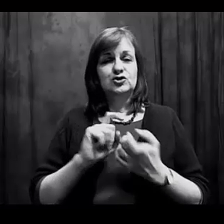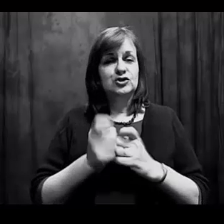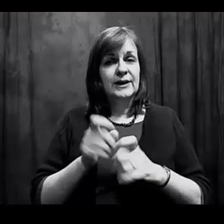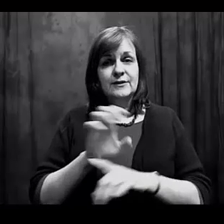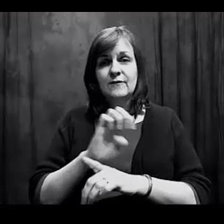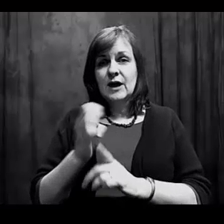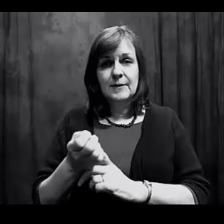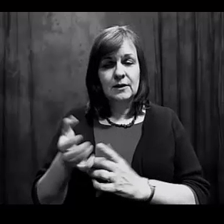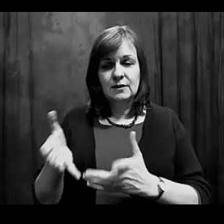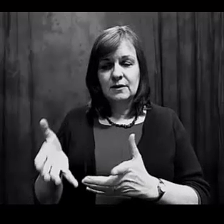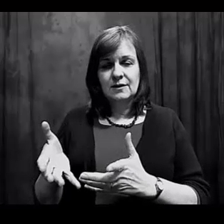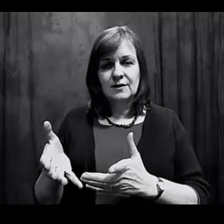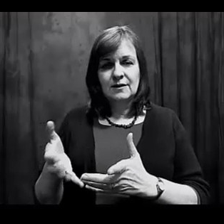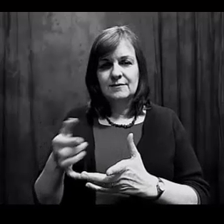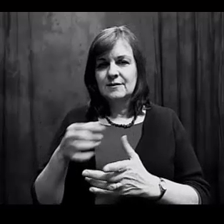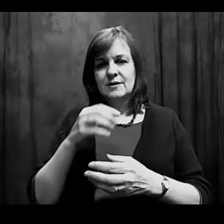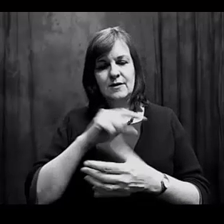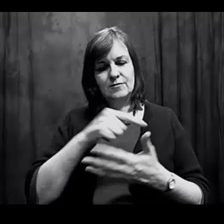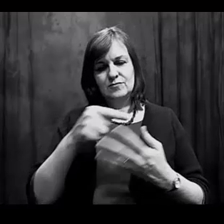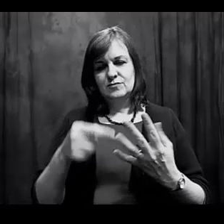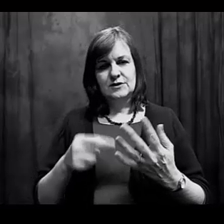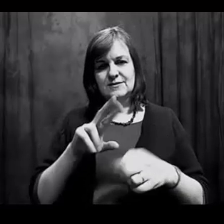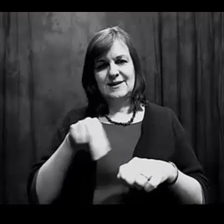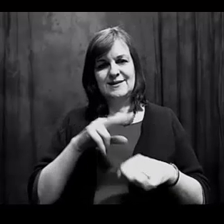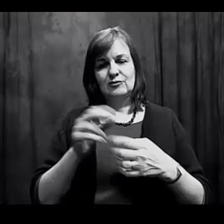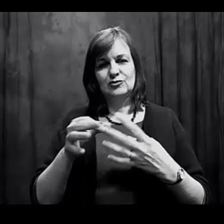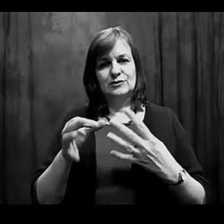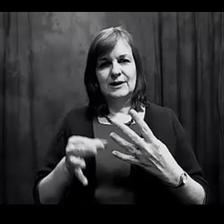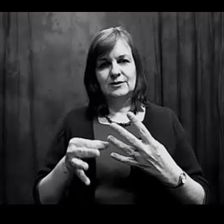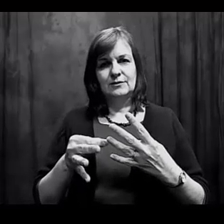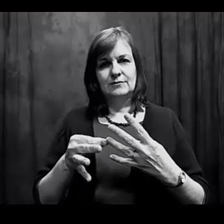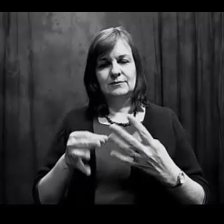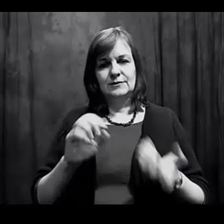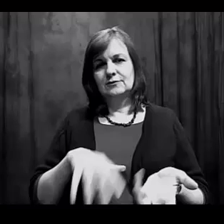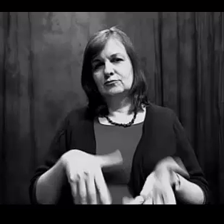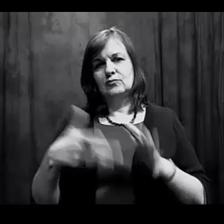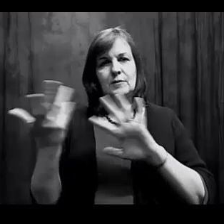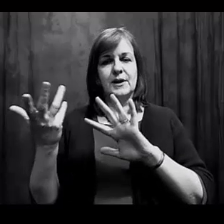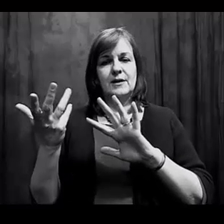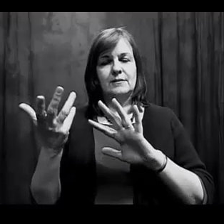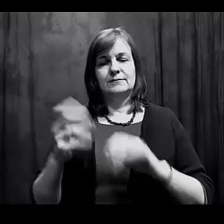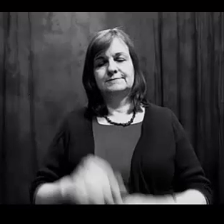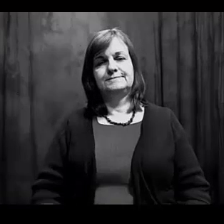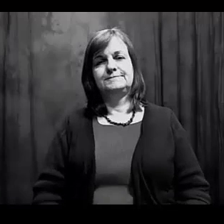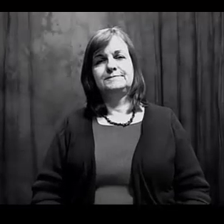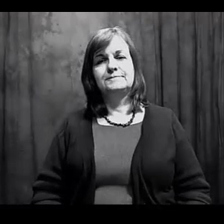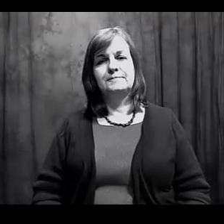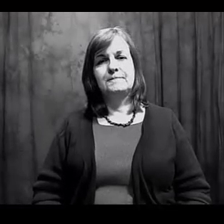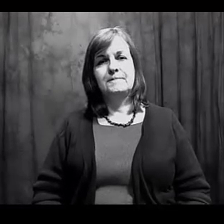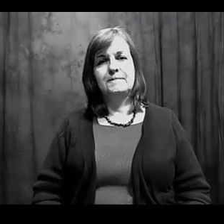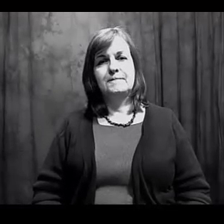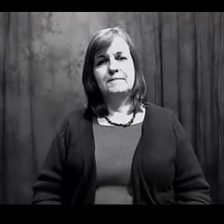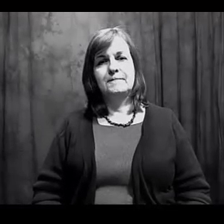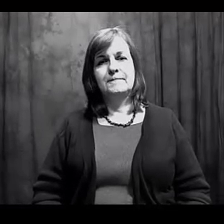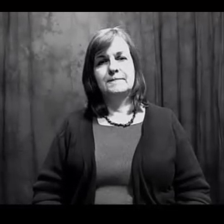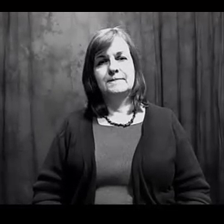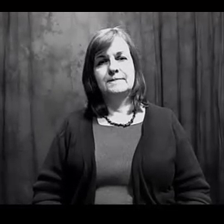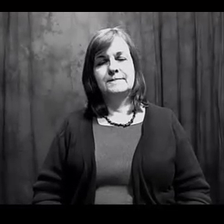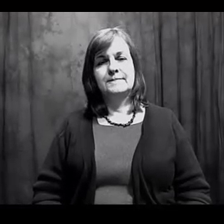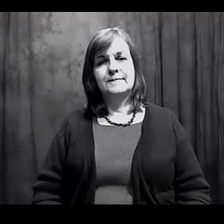in a given environment